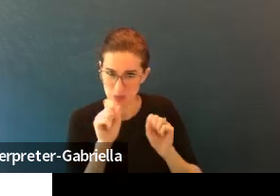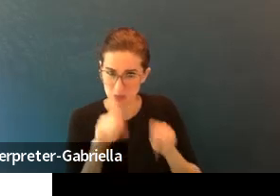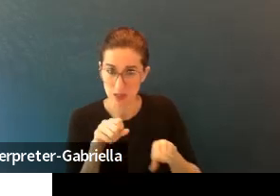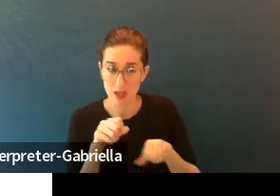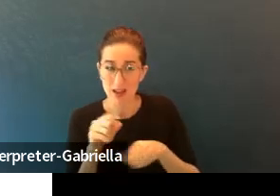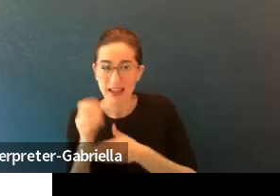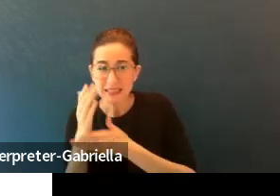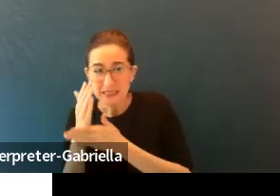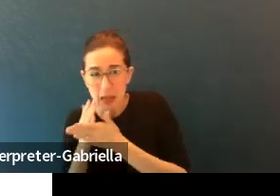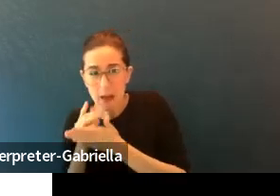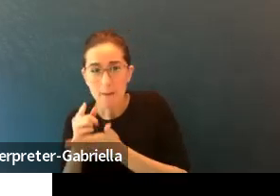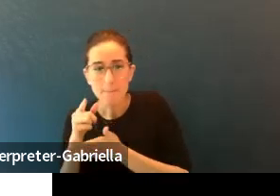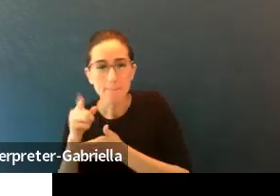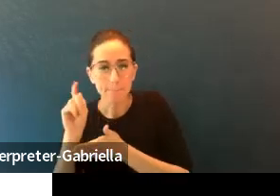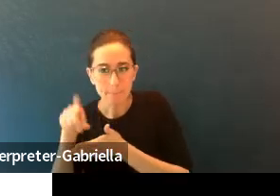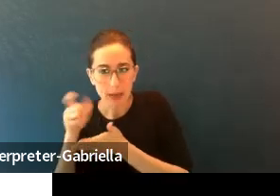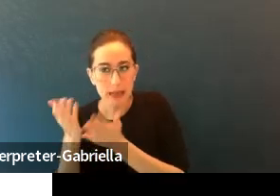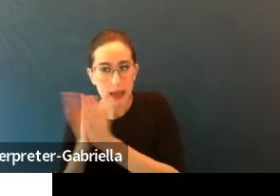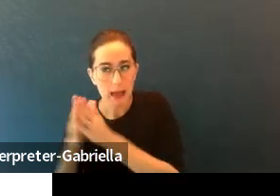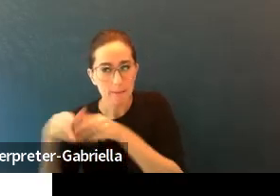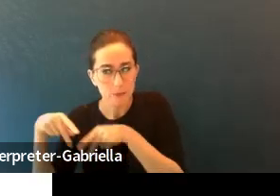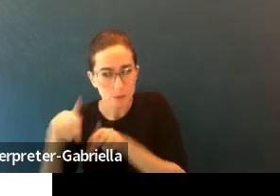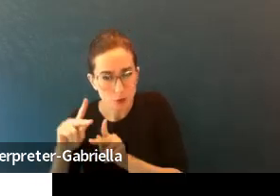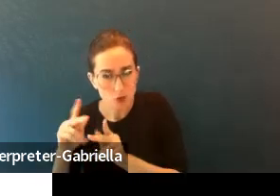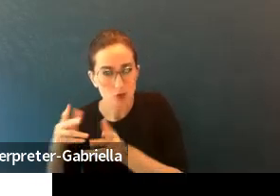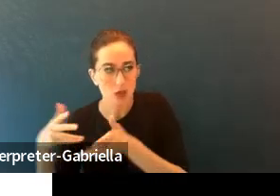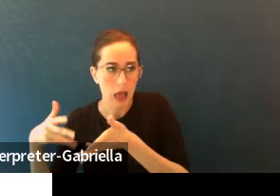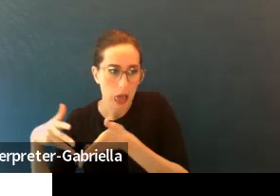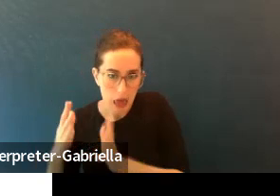but those are there's a link to them on that website